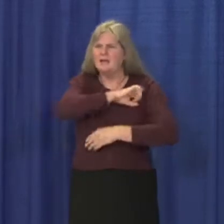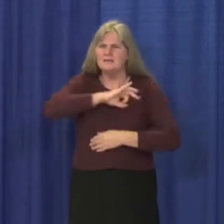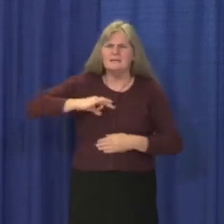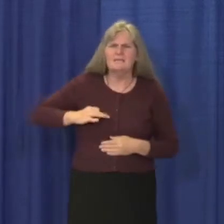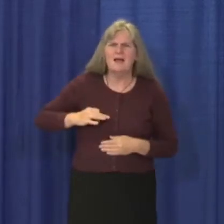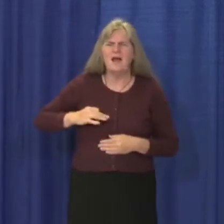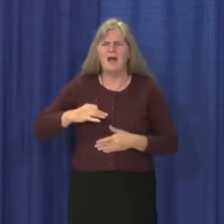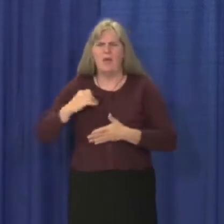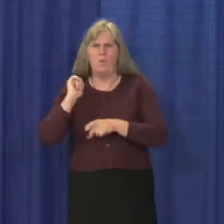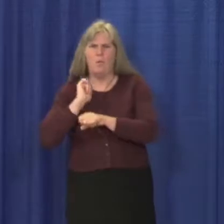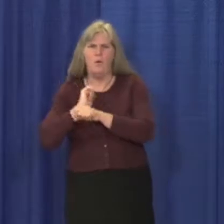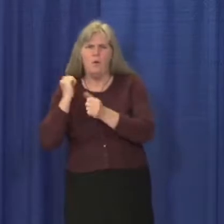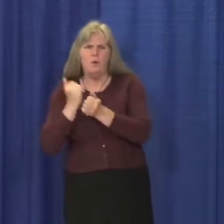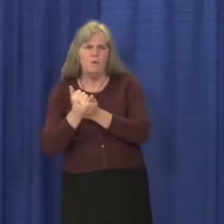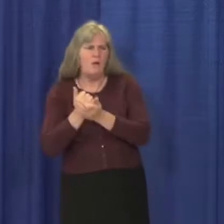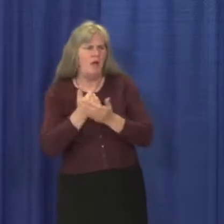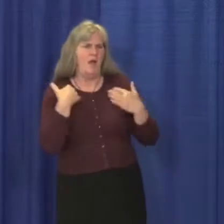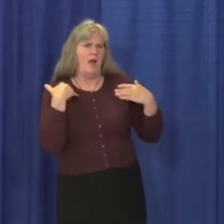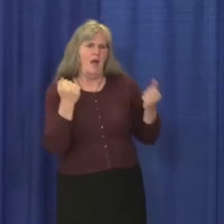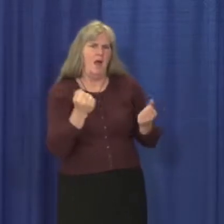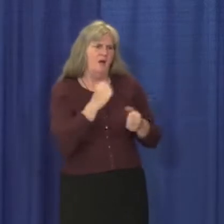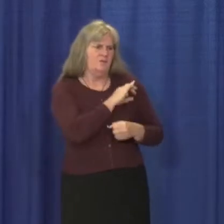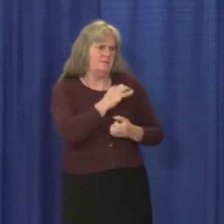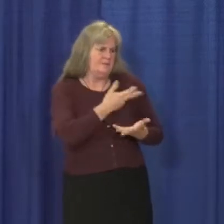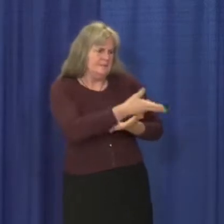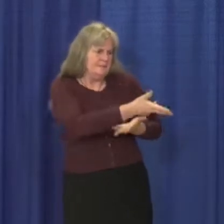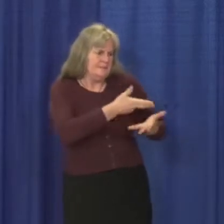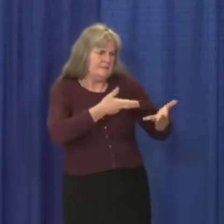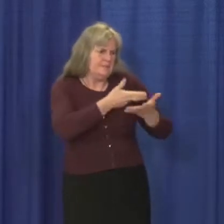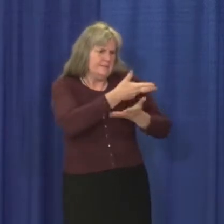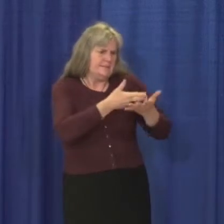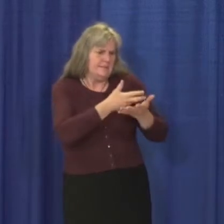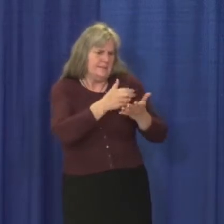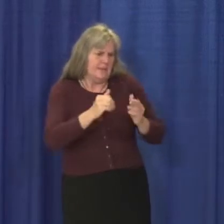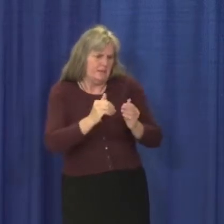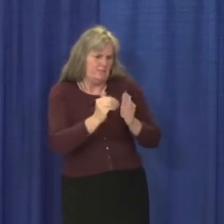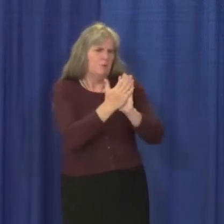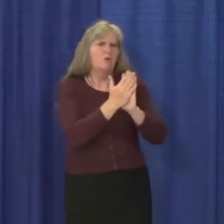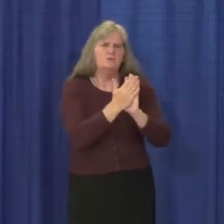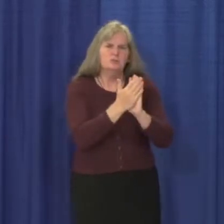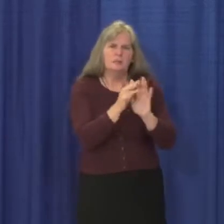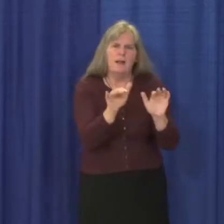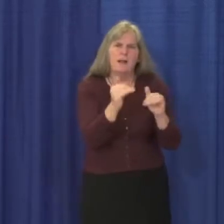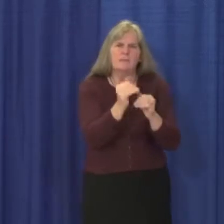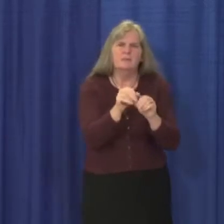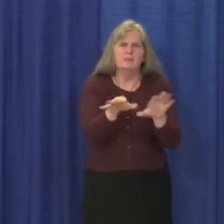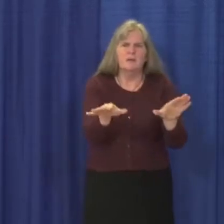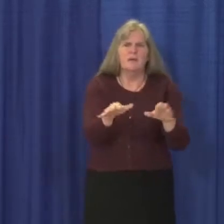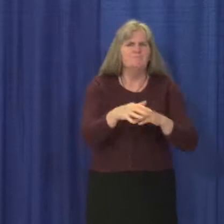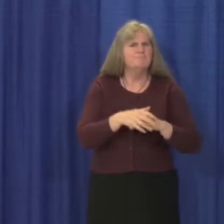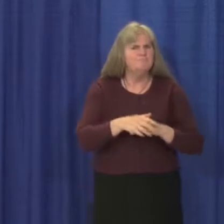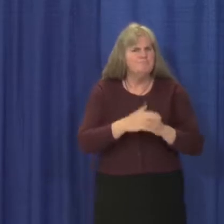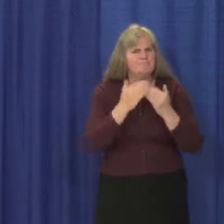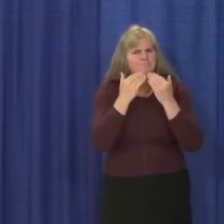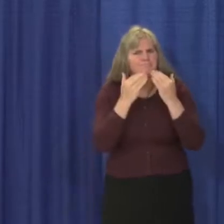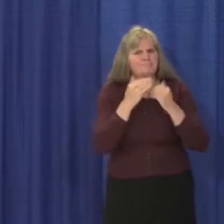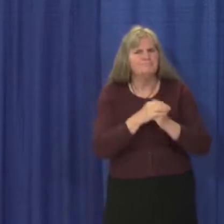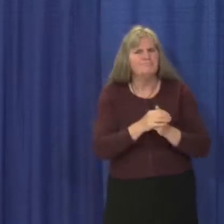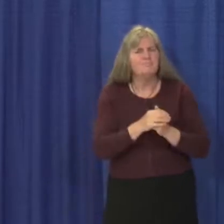public health officials over the last food weeks to address the spread. Thank you. I also want to thank all the